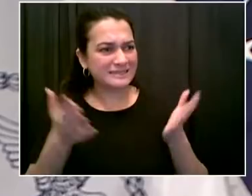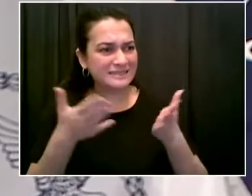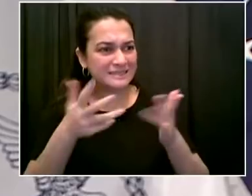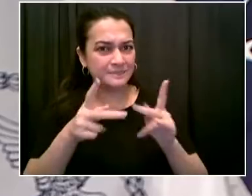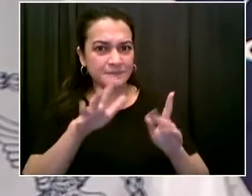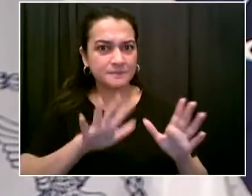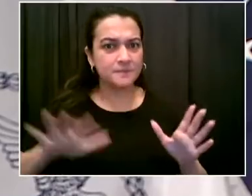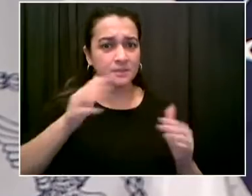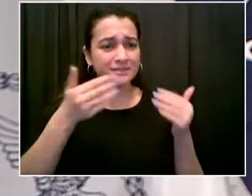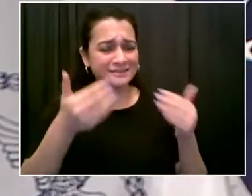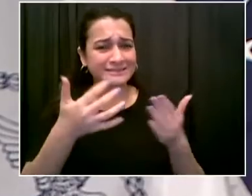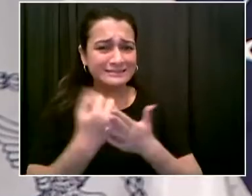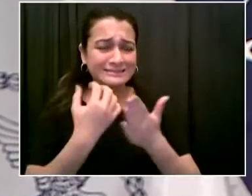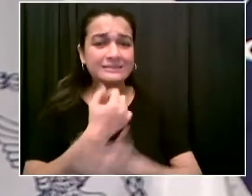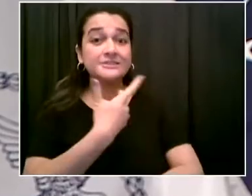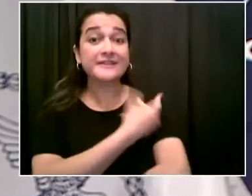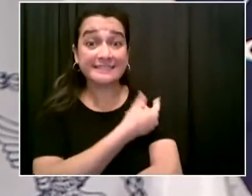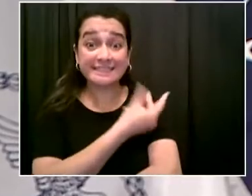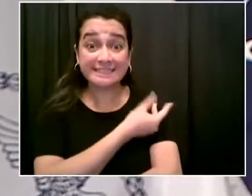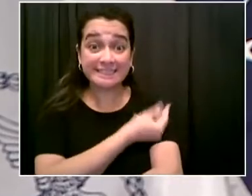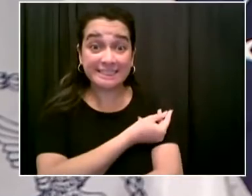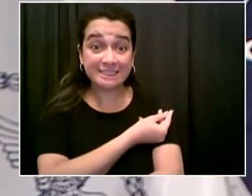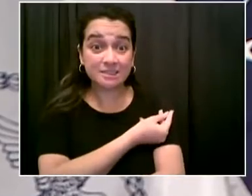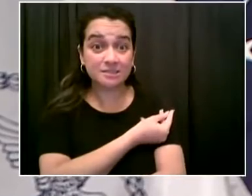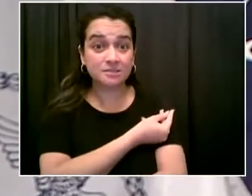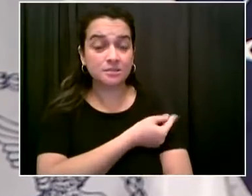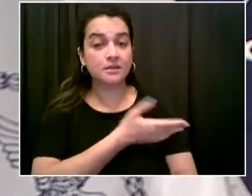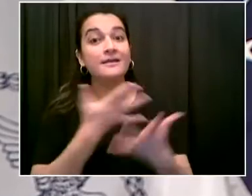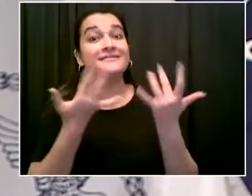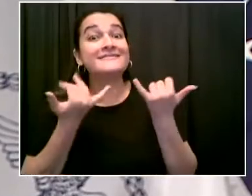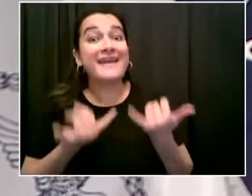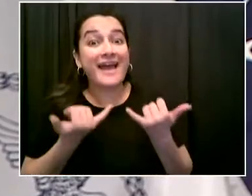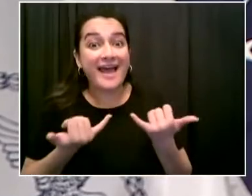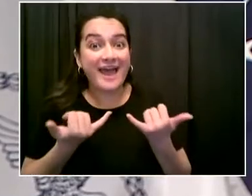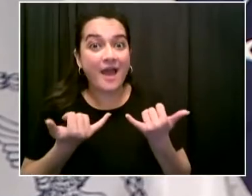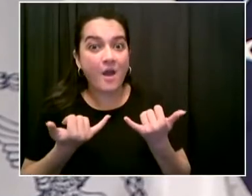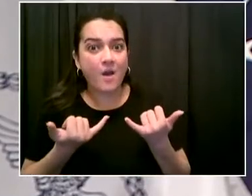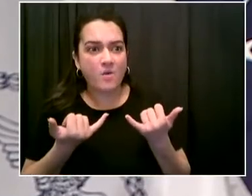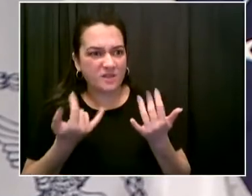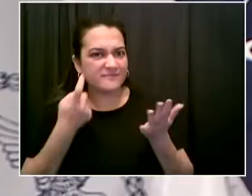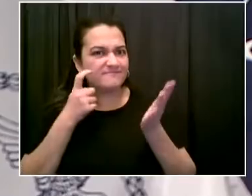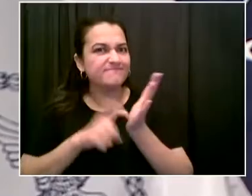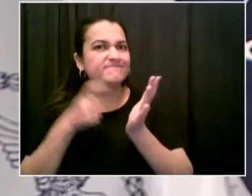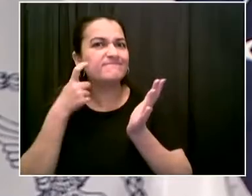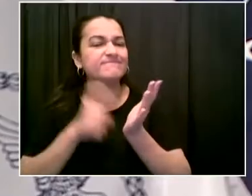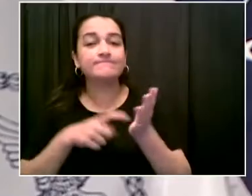YET THE NUMBER OF PEOPLE GETTING THEIR FIRST SHOT REMAINS AT SORT OF A QUARTR EOF